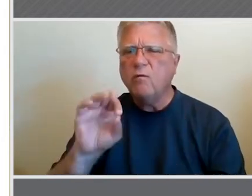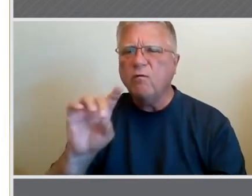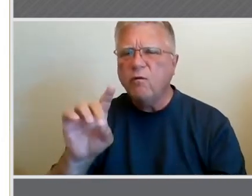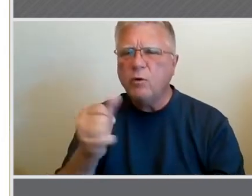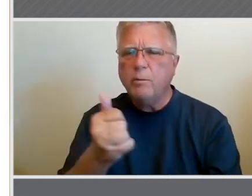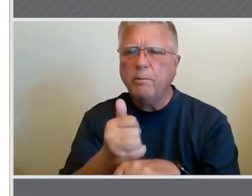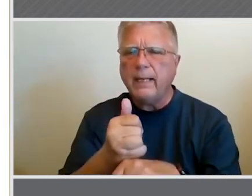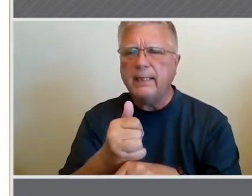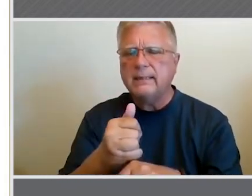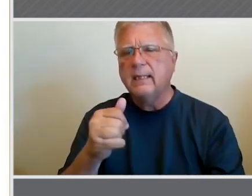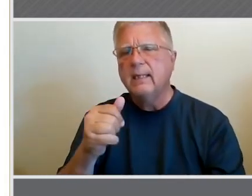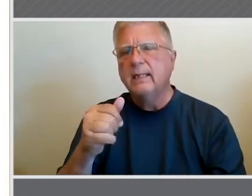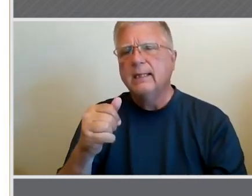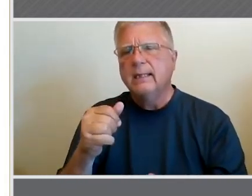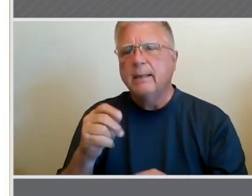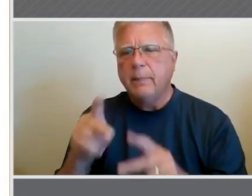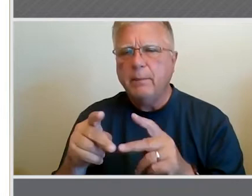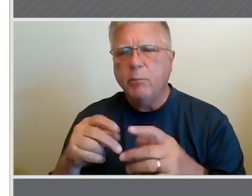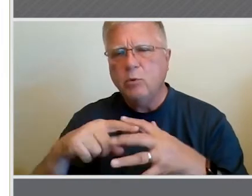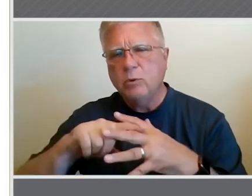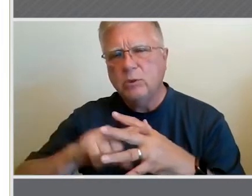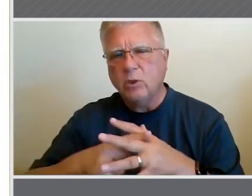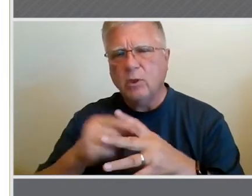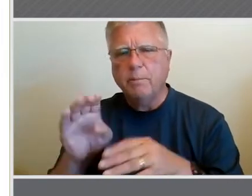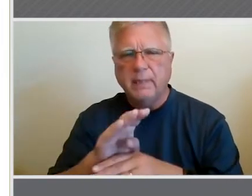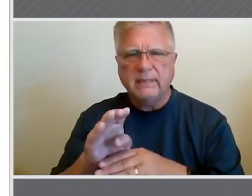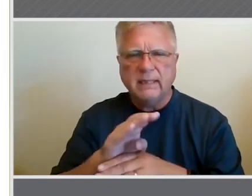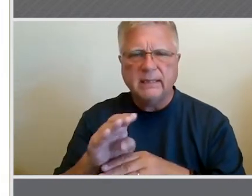of the gallery on center and then catapult kids which has really been exciting is to